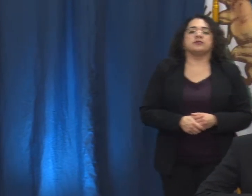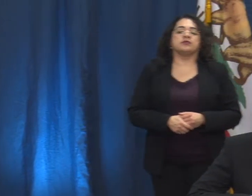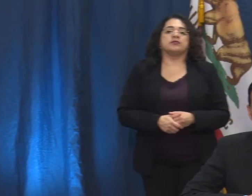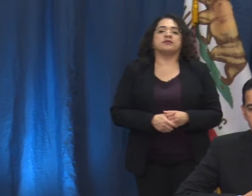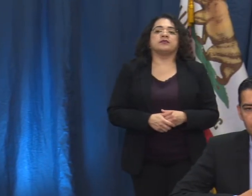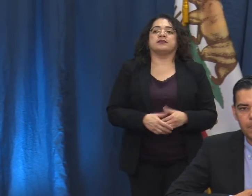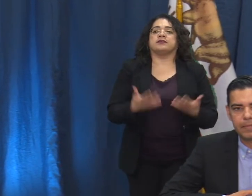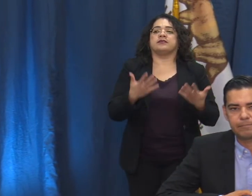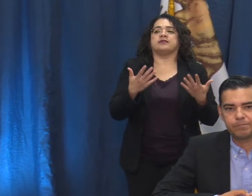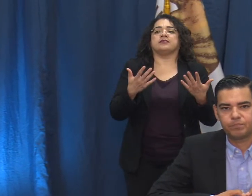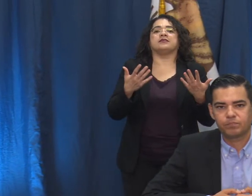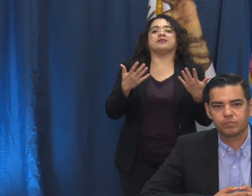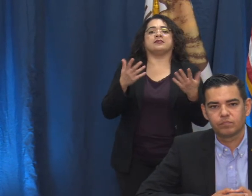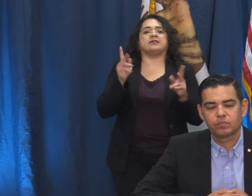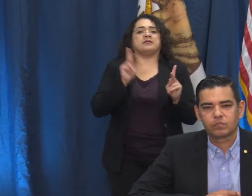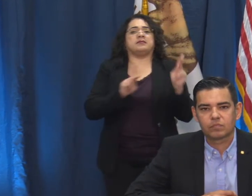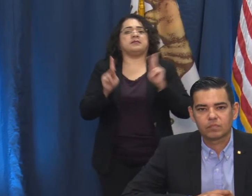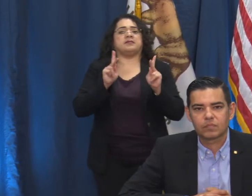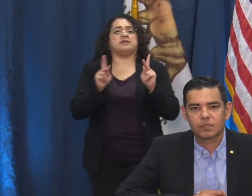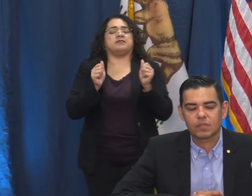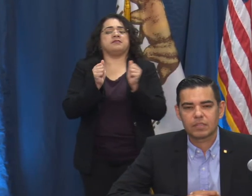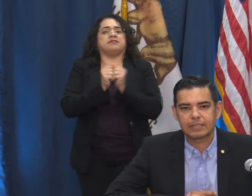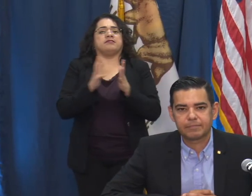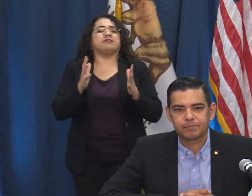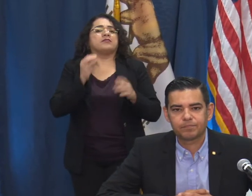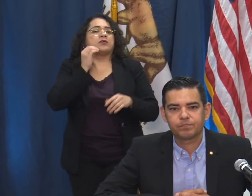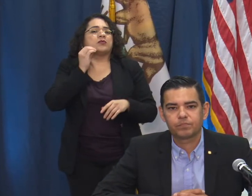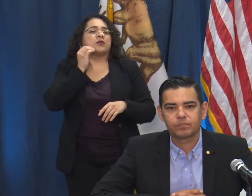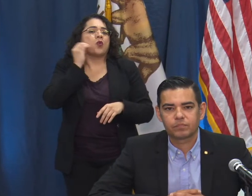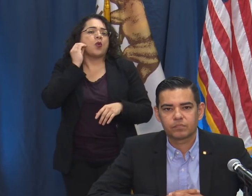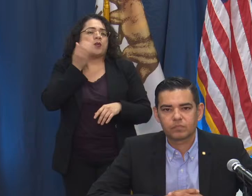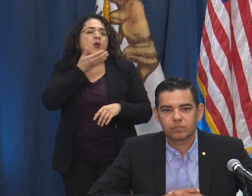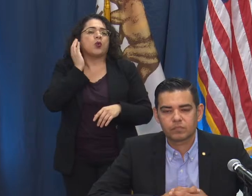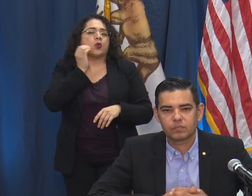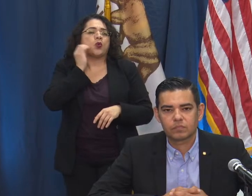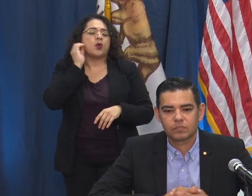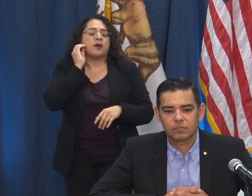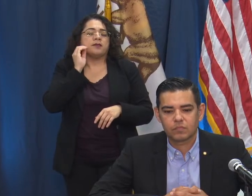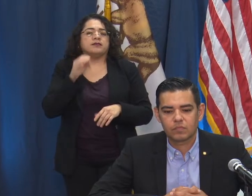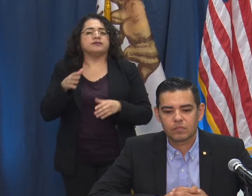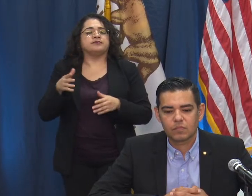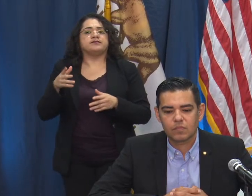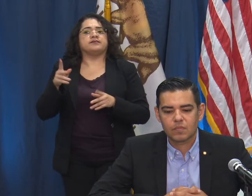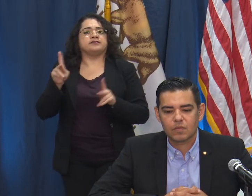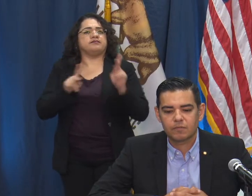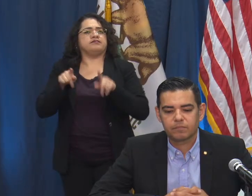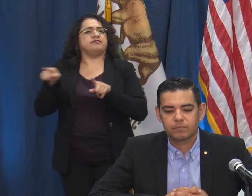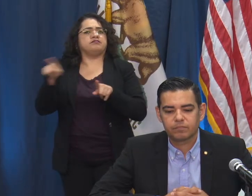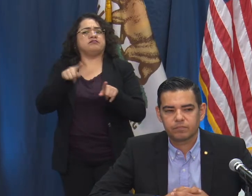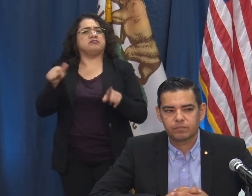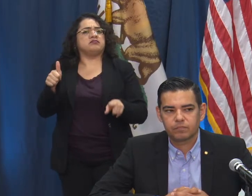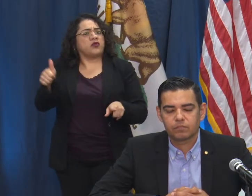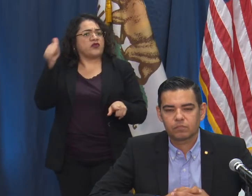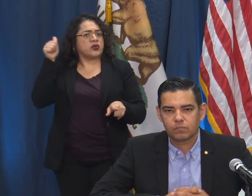persons experiencing homelessness but the question here from Facebook is - are the homeless that we see on the street refusing tests and services? Can you